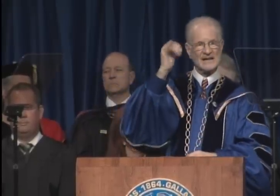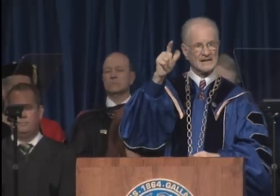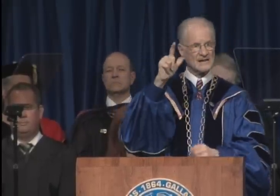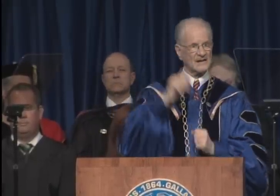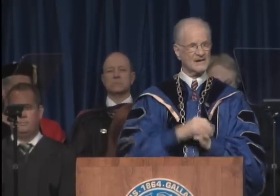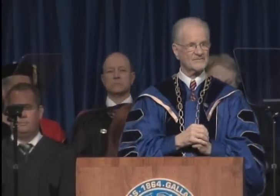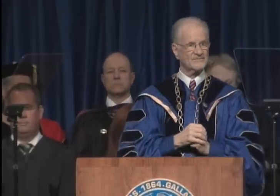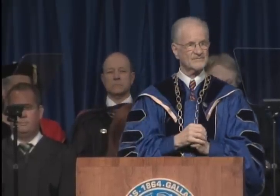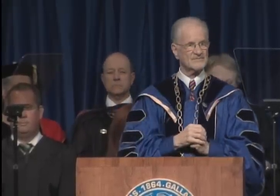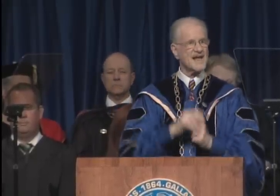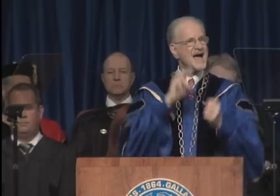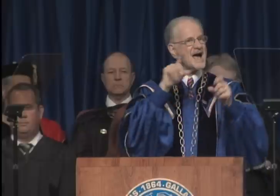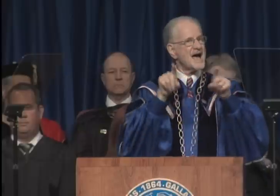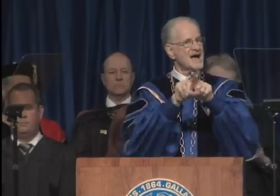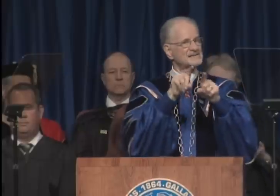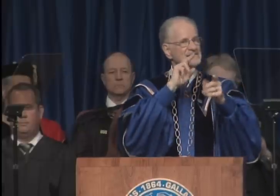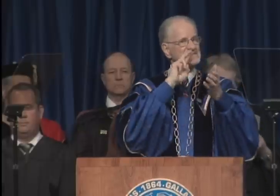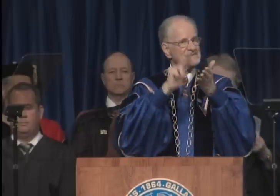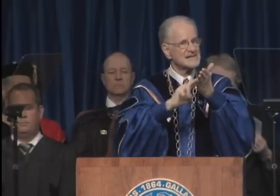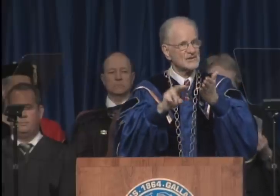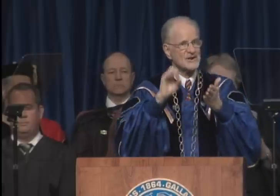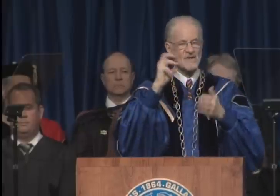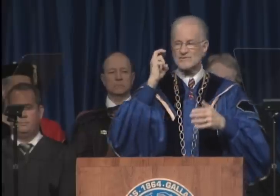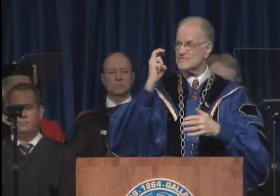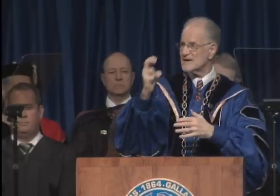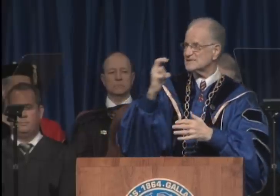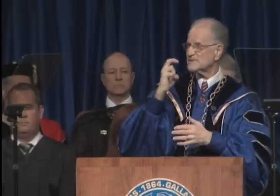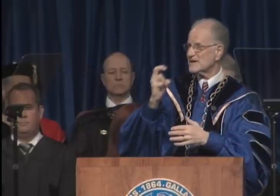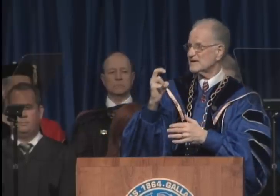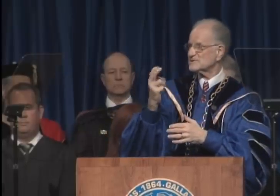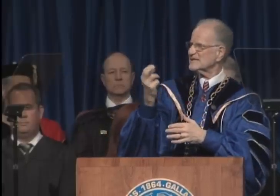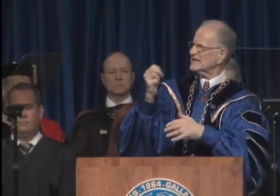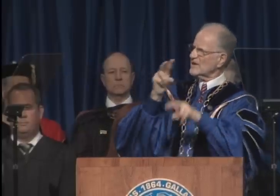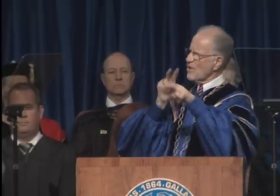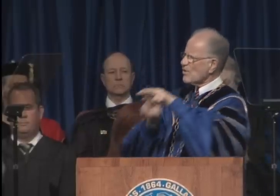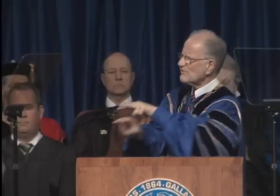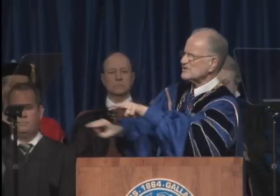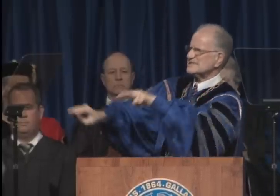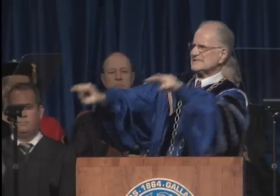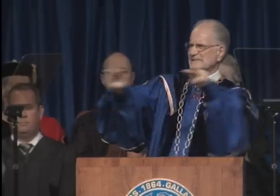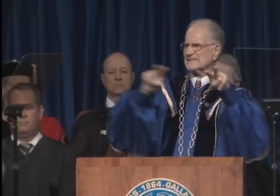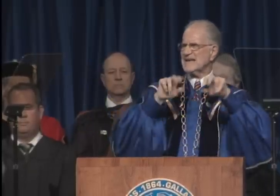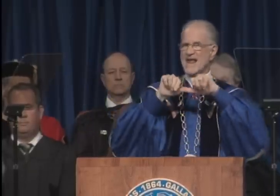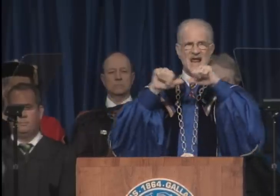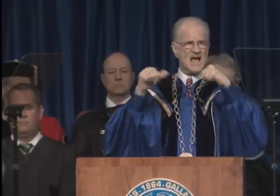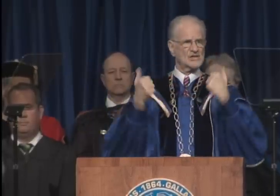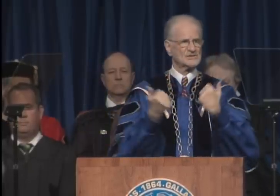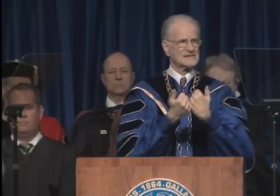As Secretary of Transportation, he oversees an agency